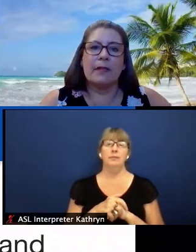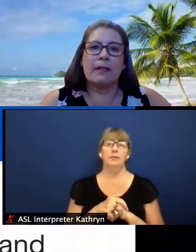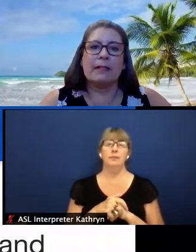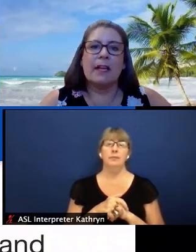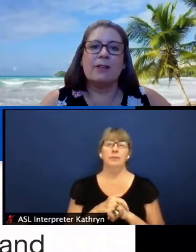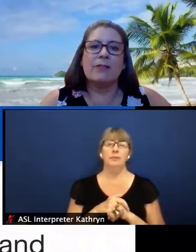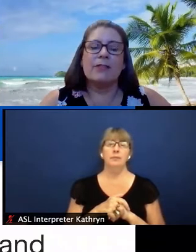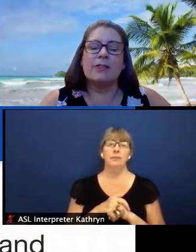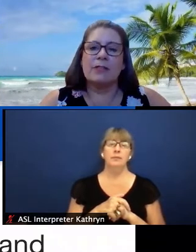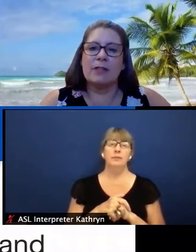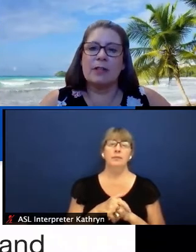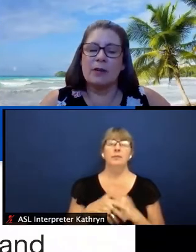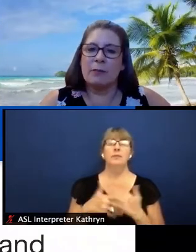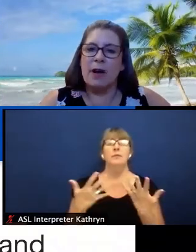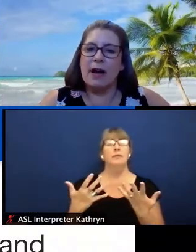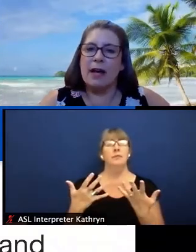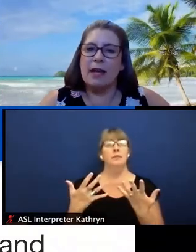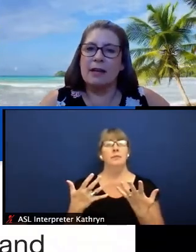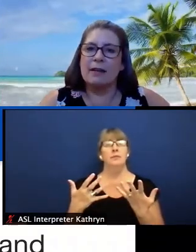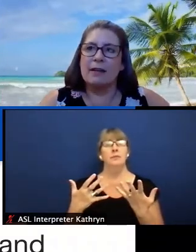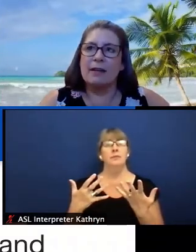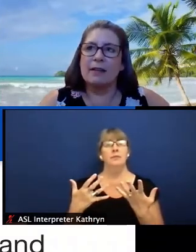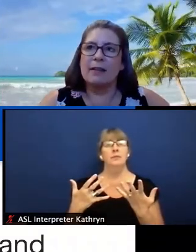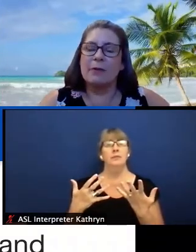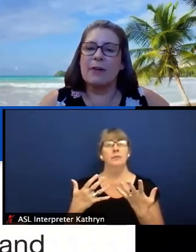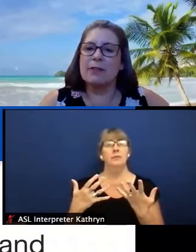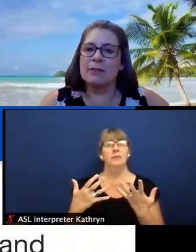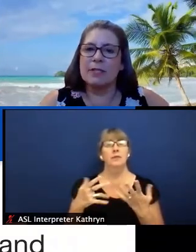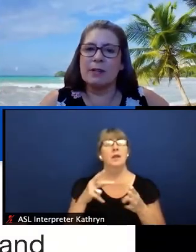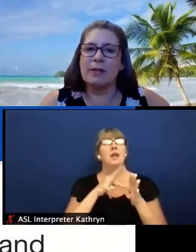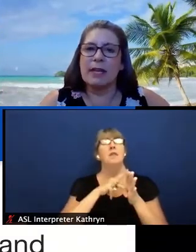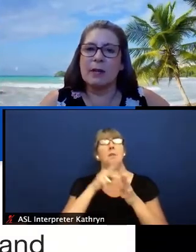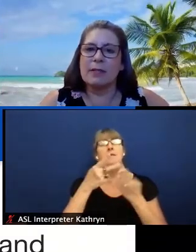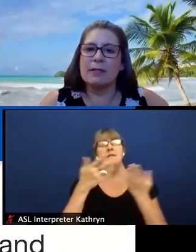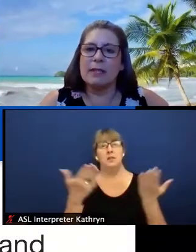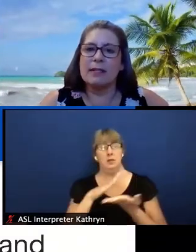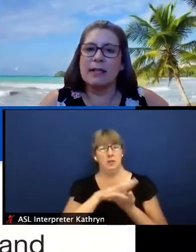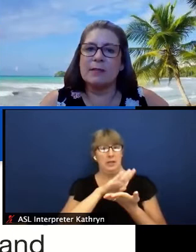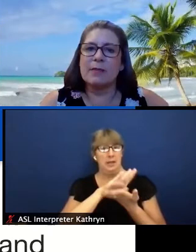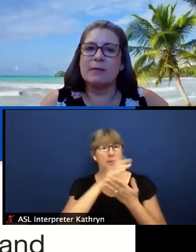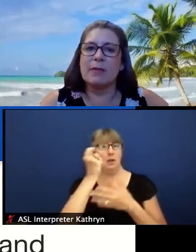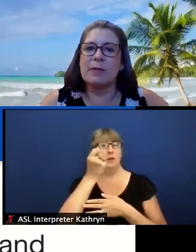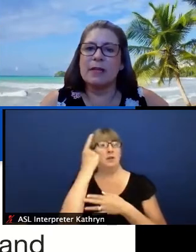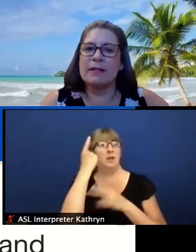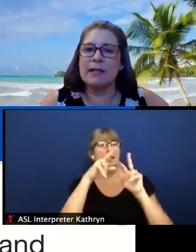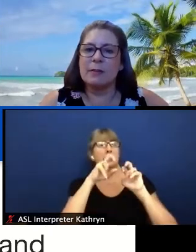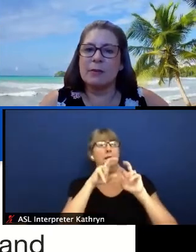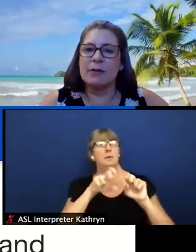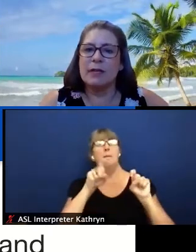It's understood by the professionals here on the campus that assessments must be accessible